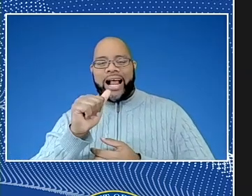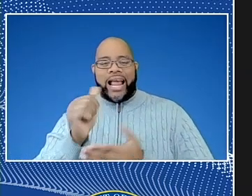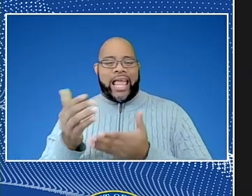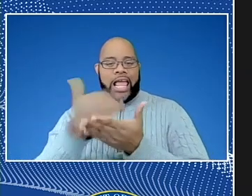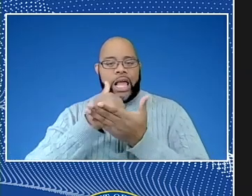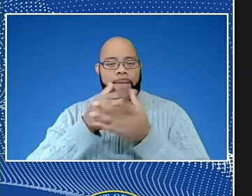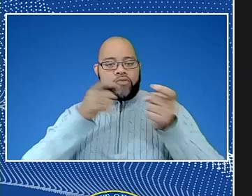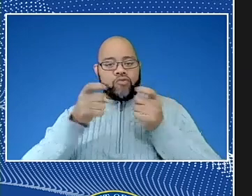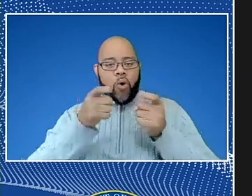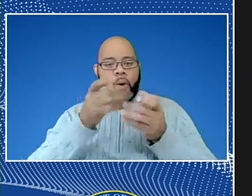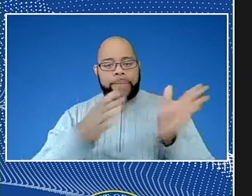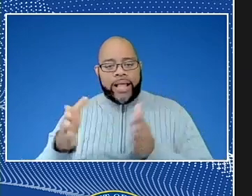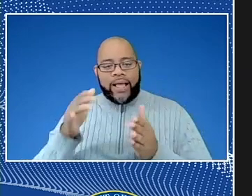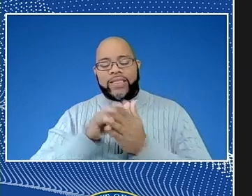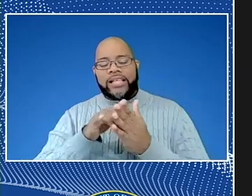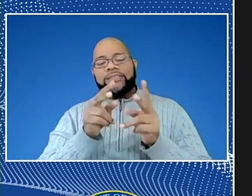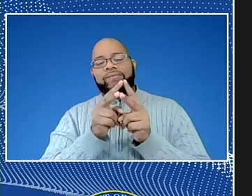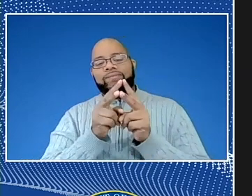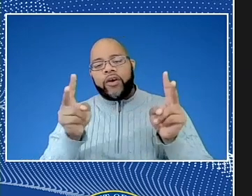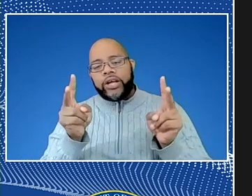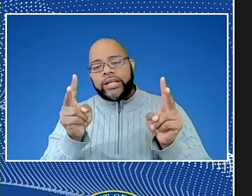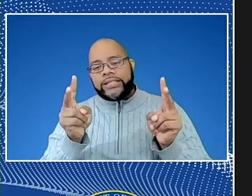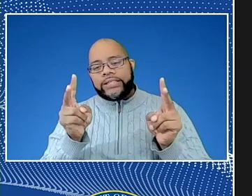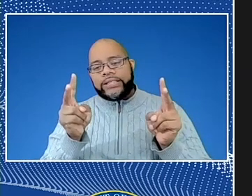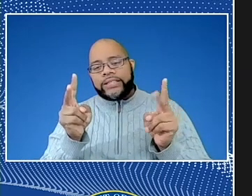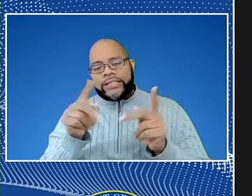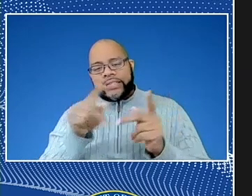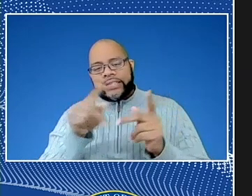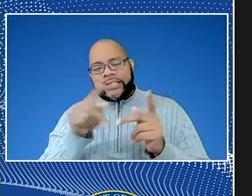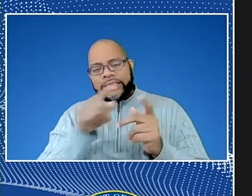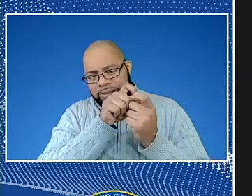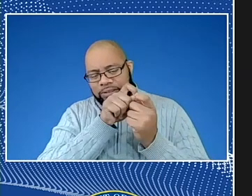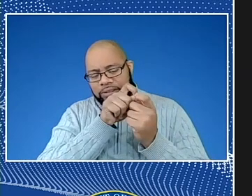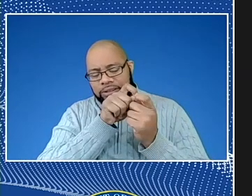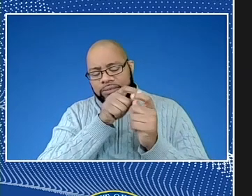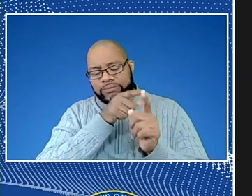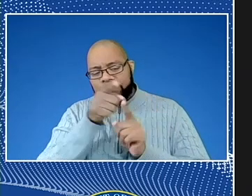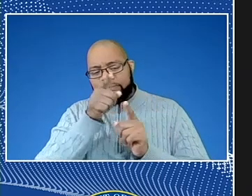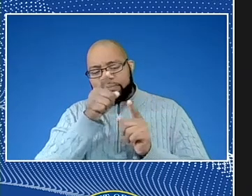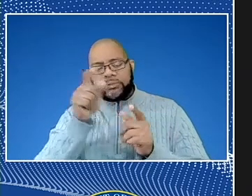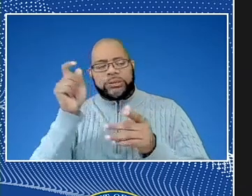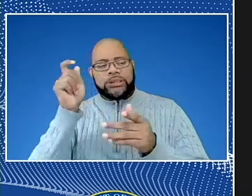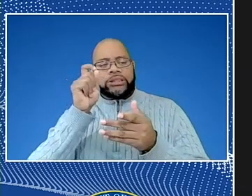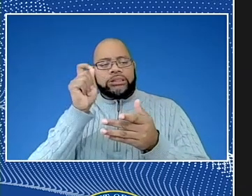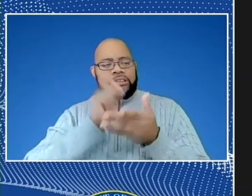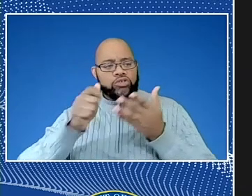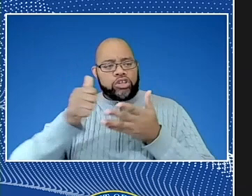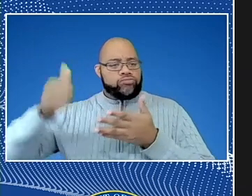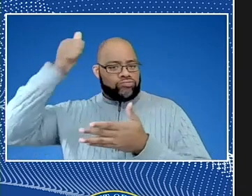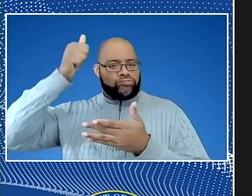It is a very- it's a specificity around the Secretary exercising his authority